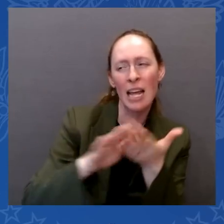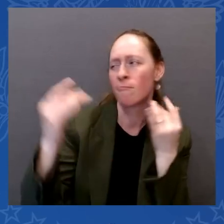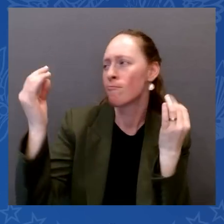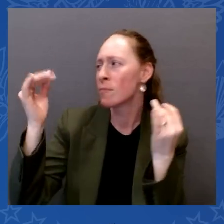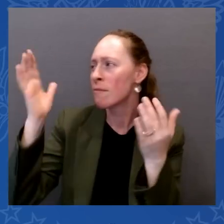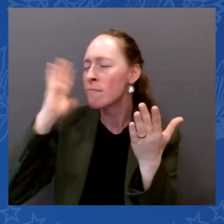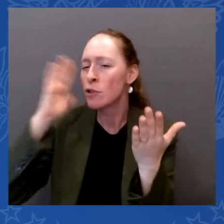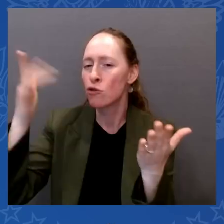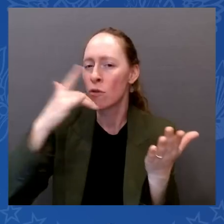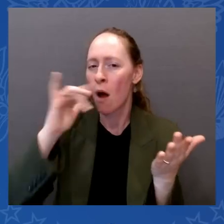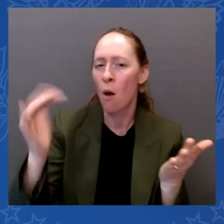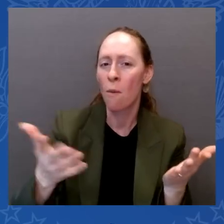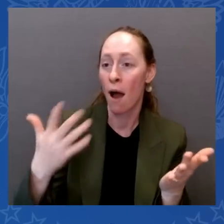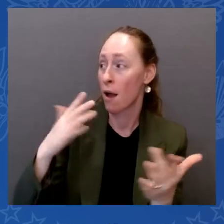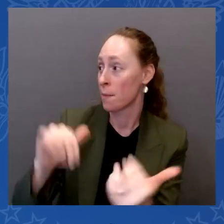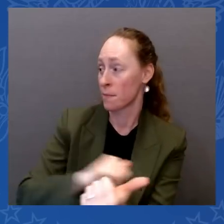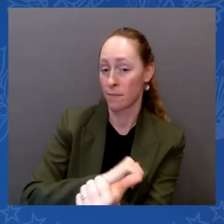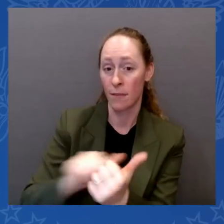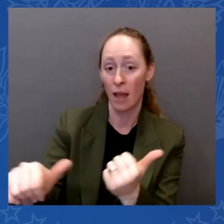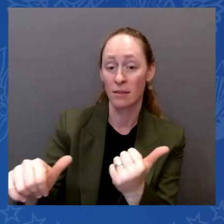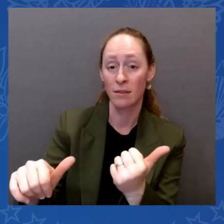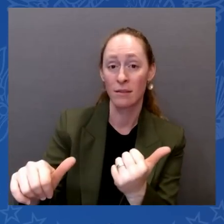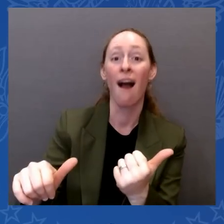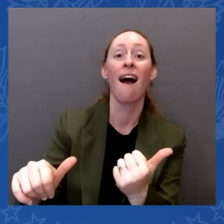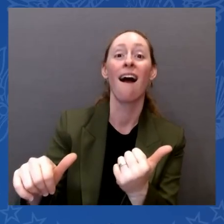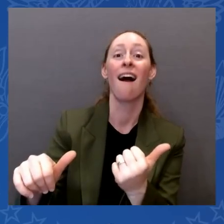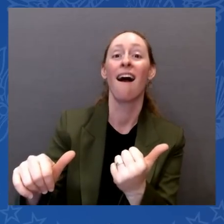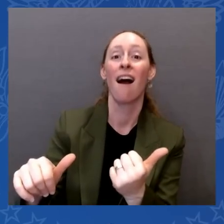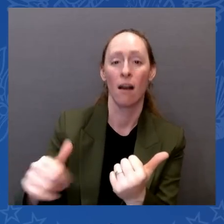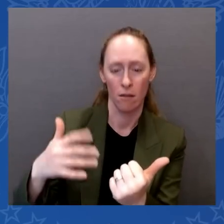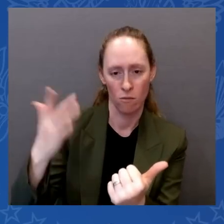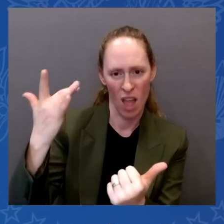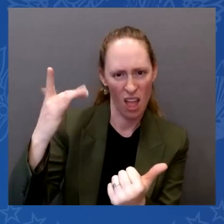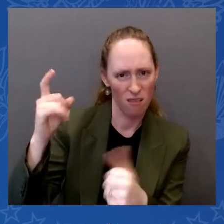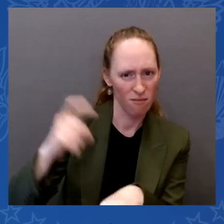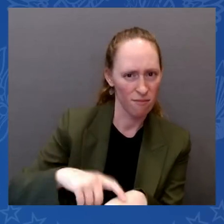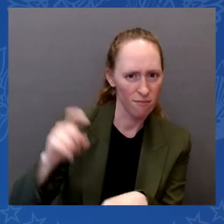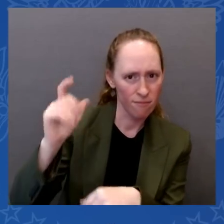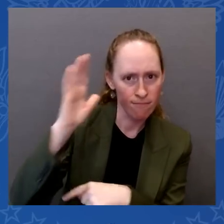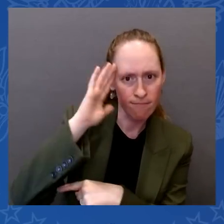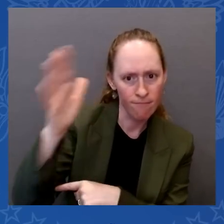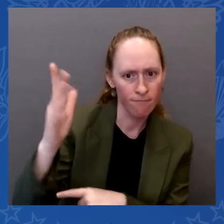of the second quarter of the 21st century. We -- to do that, we had to make sure